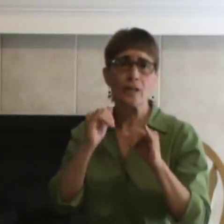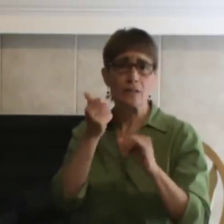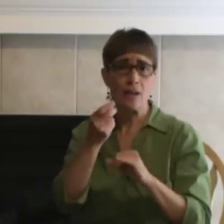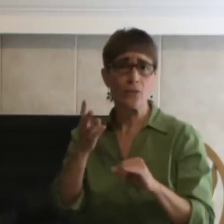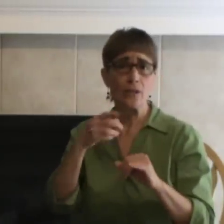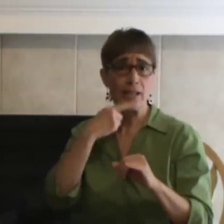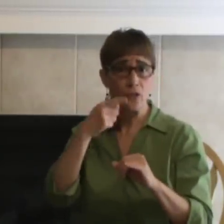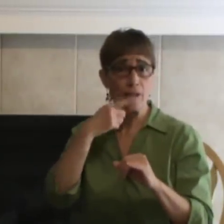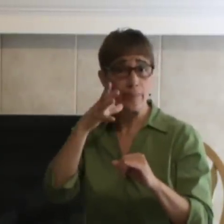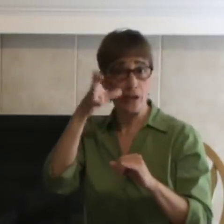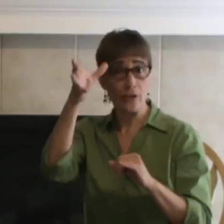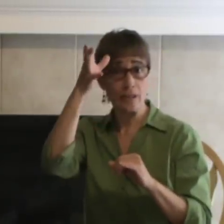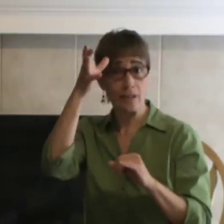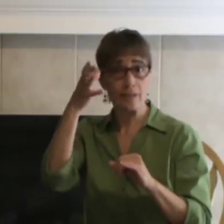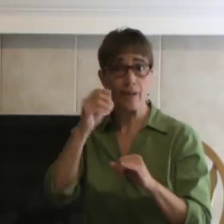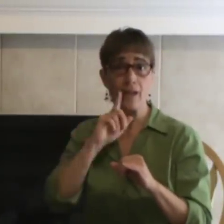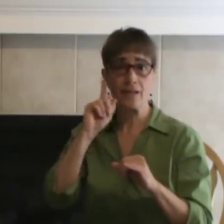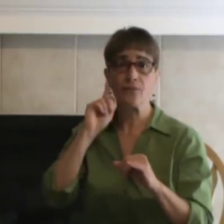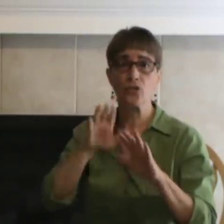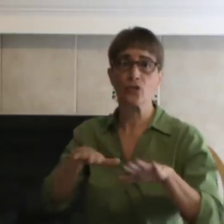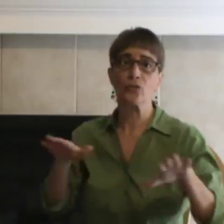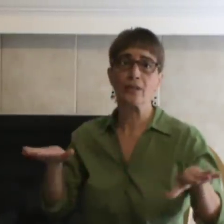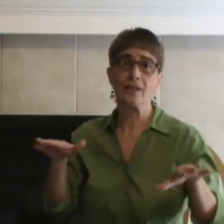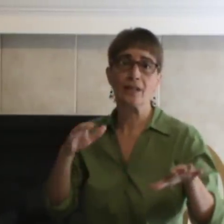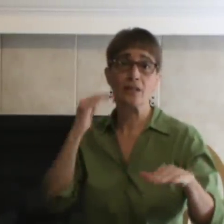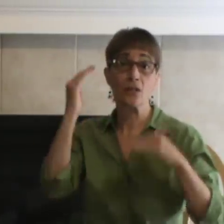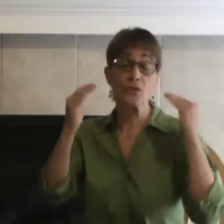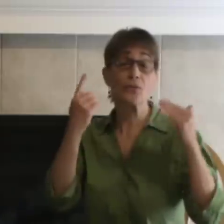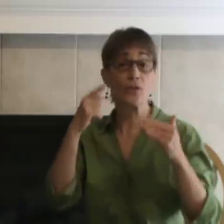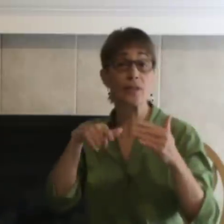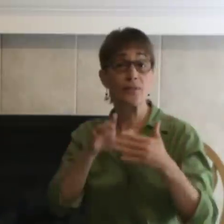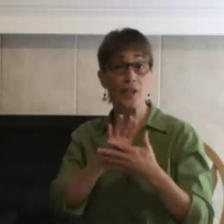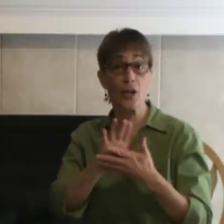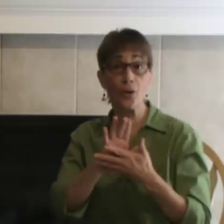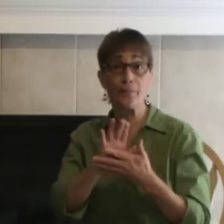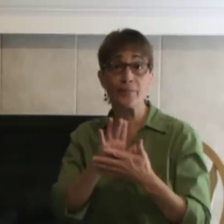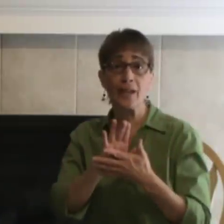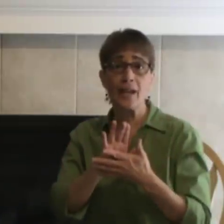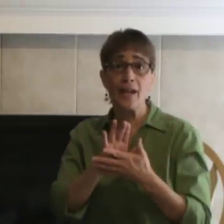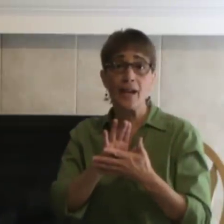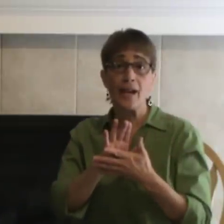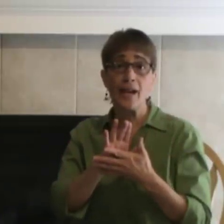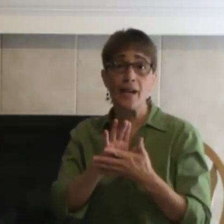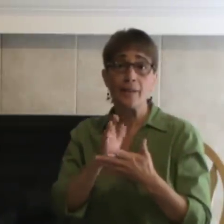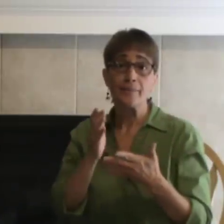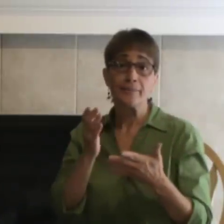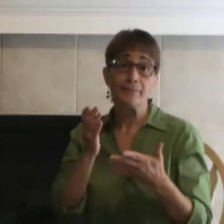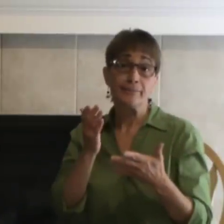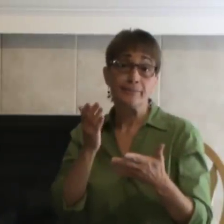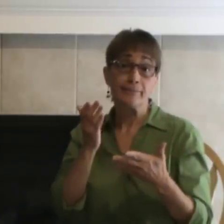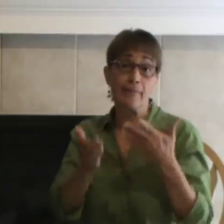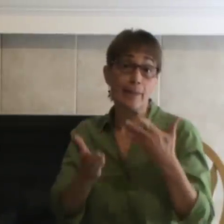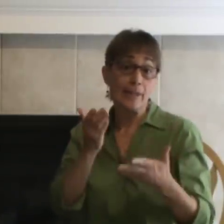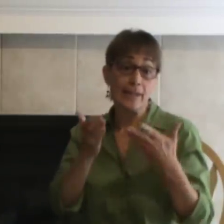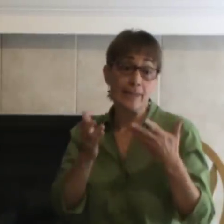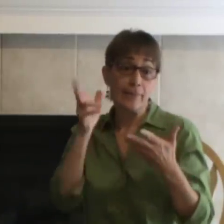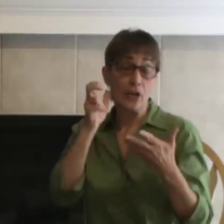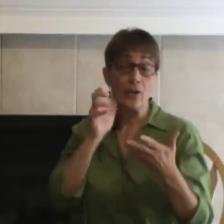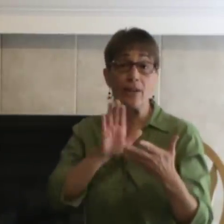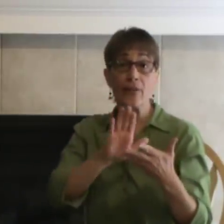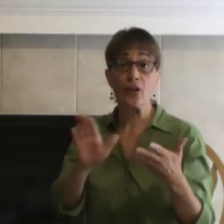several hearing parents and Deaf children and adults for this video. Maybe hearing their